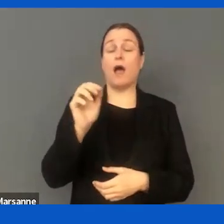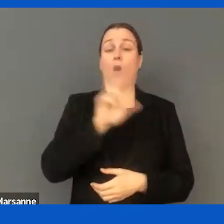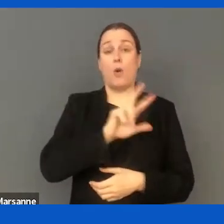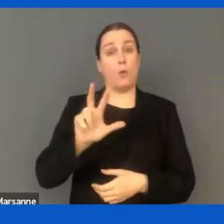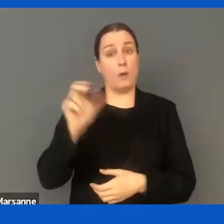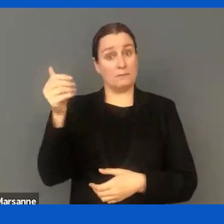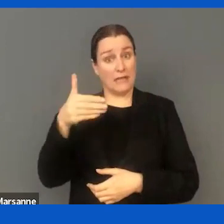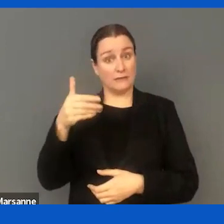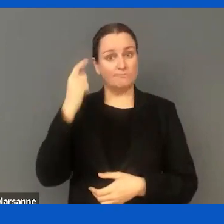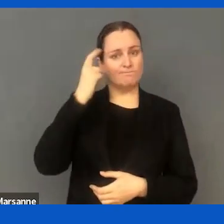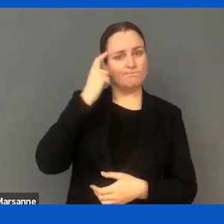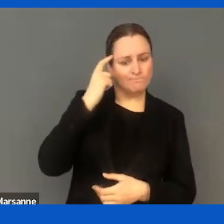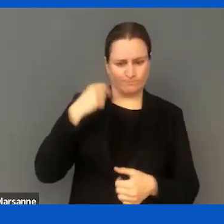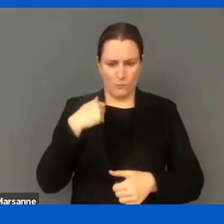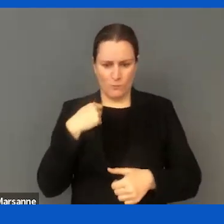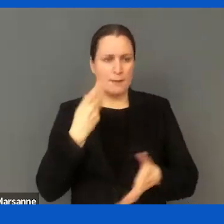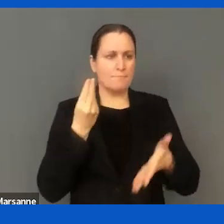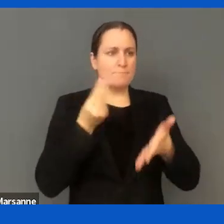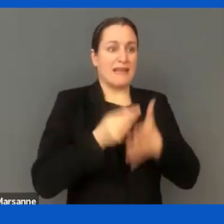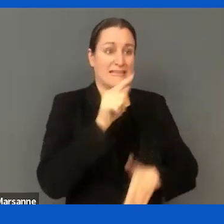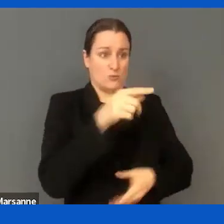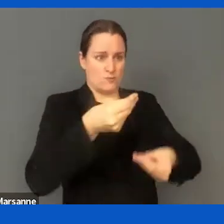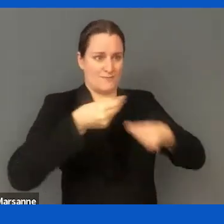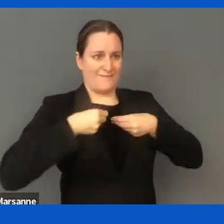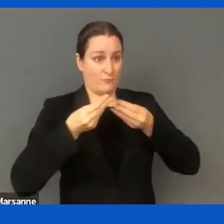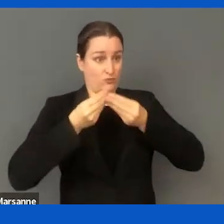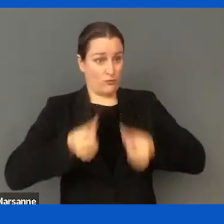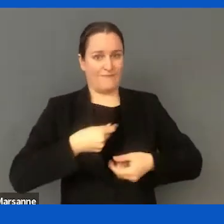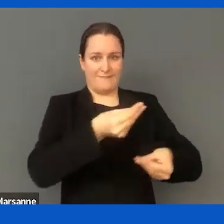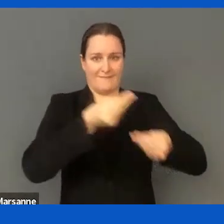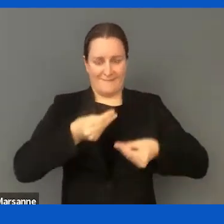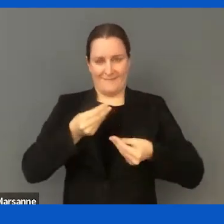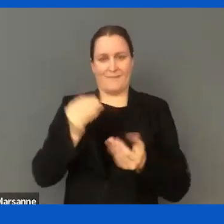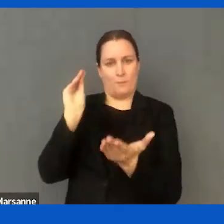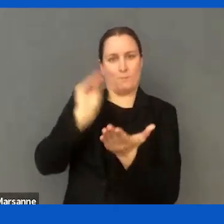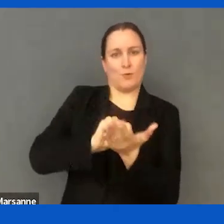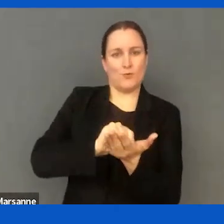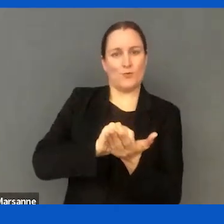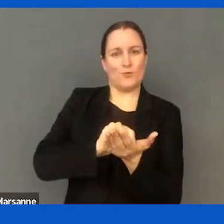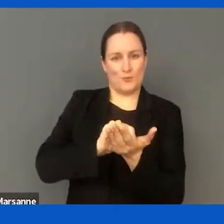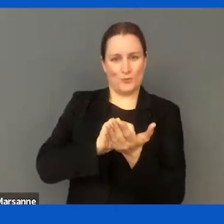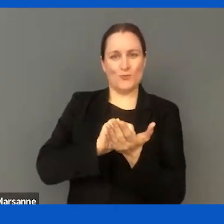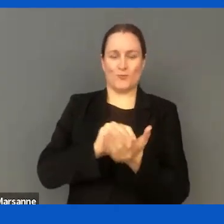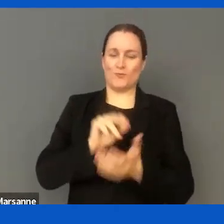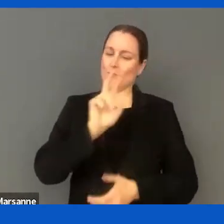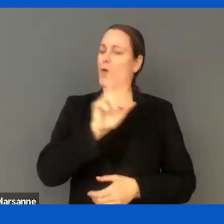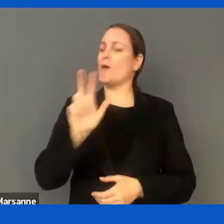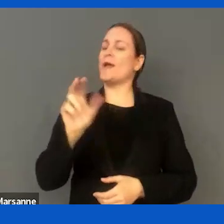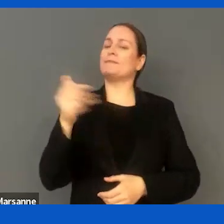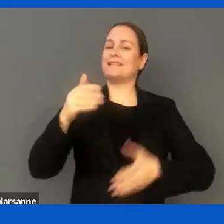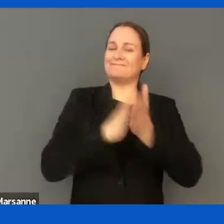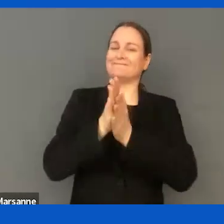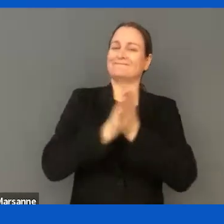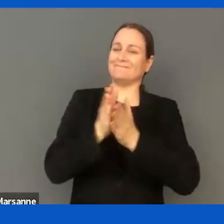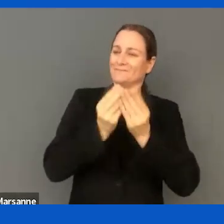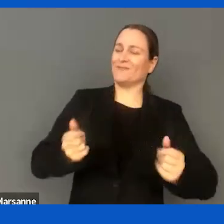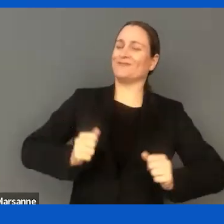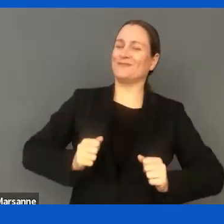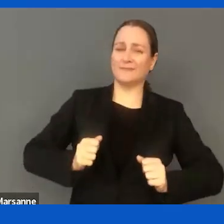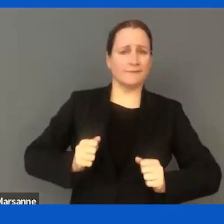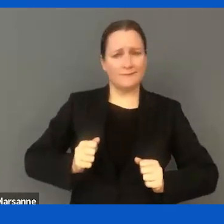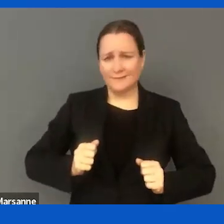And we can also -- different issue for people with multiple disability. A lot of this plug-in,